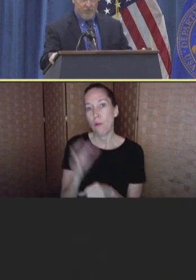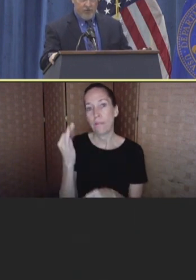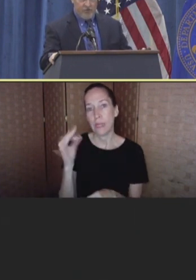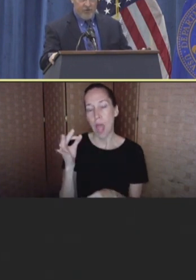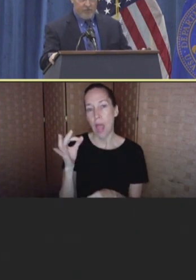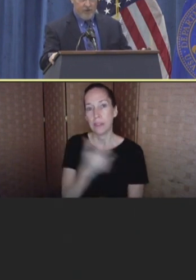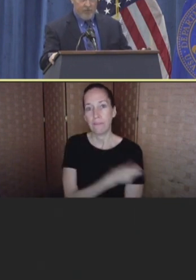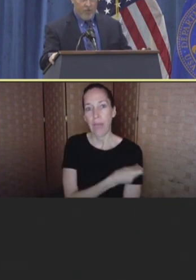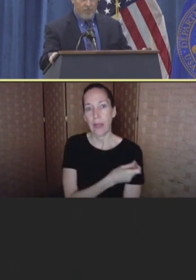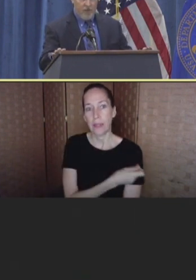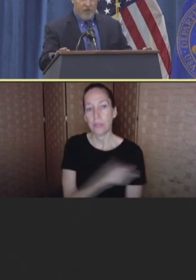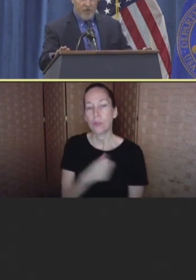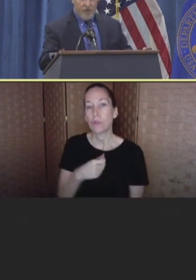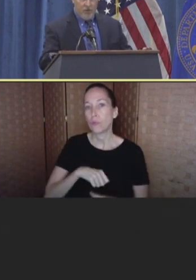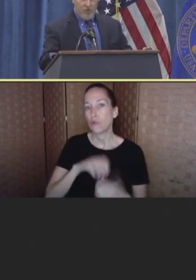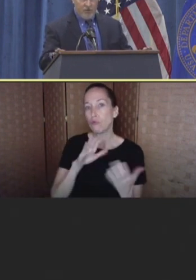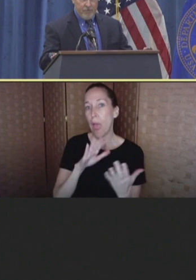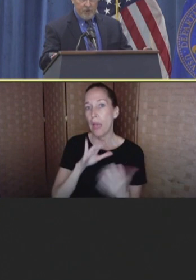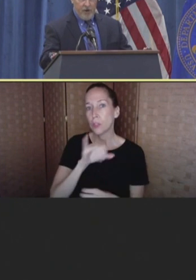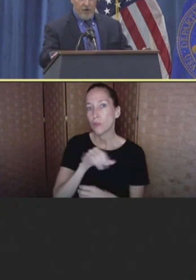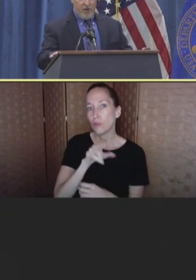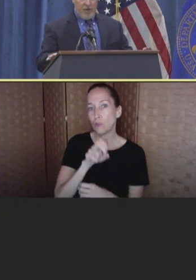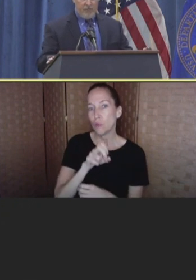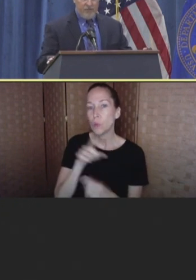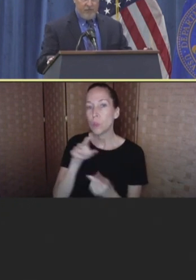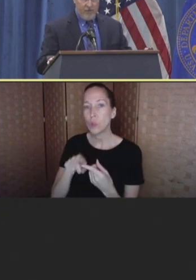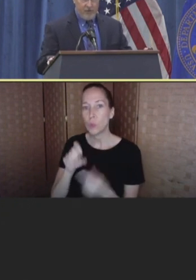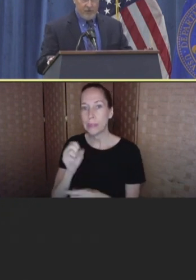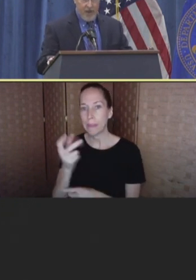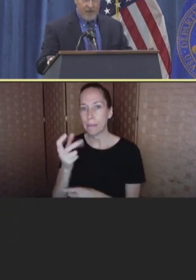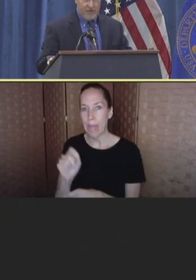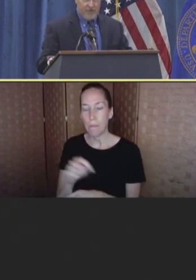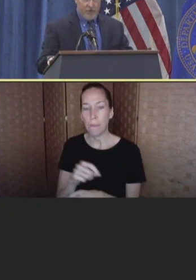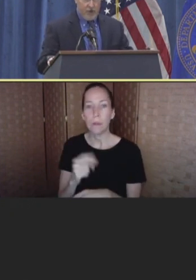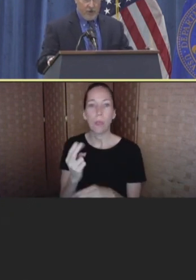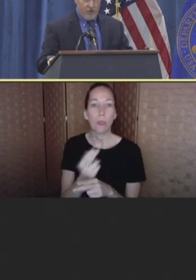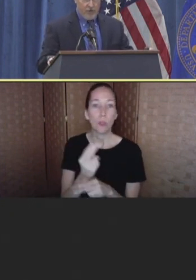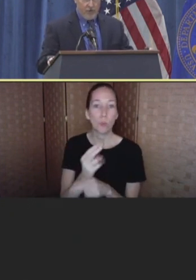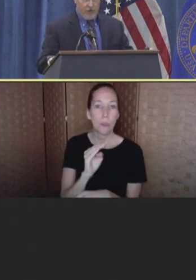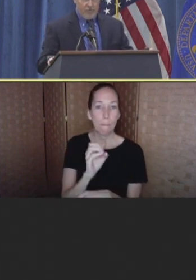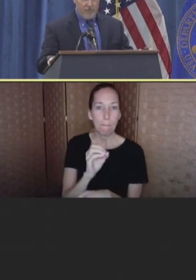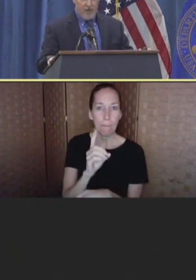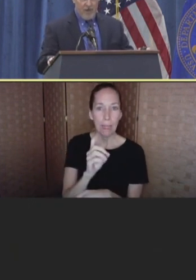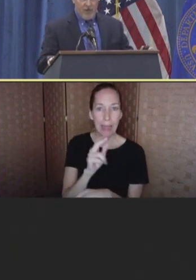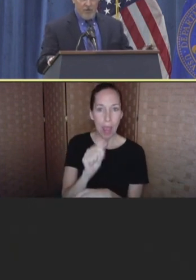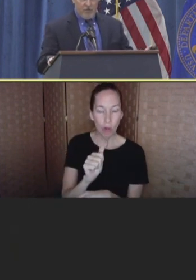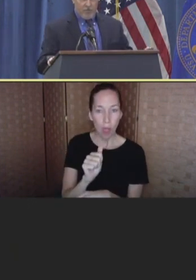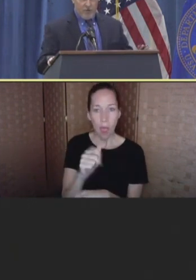to September: Use of Moderna and the Pfizer vaccine for younger children; use of Moderna